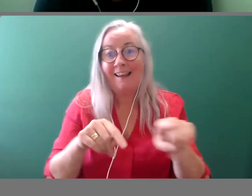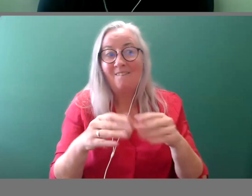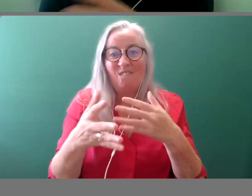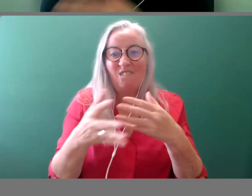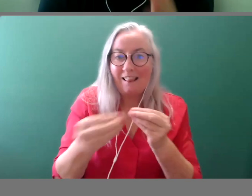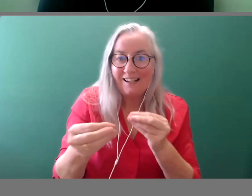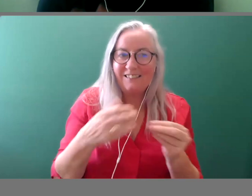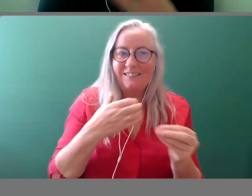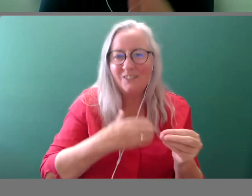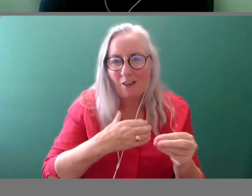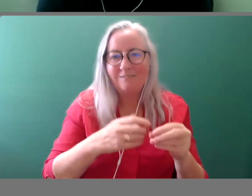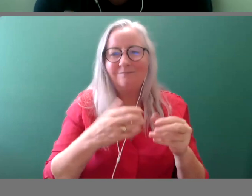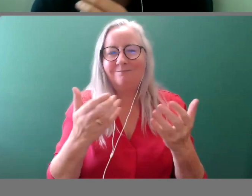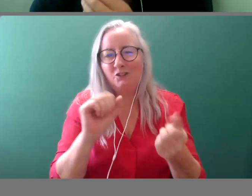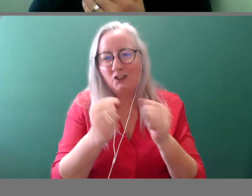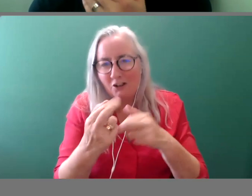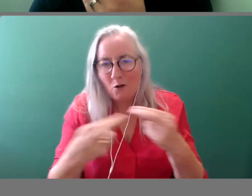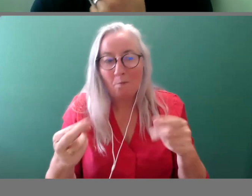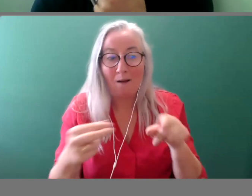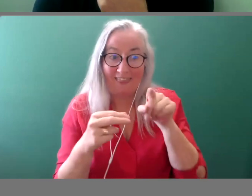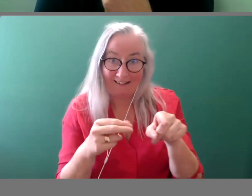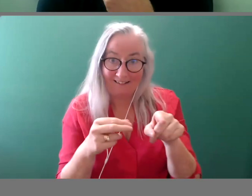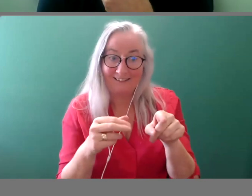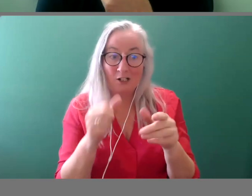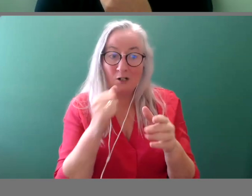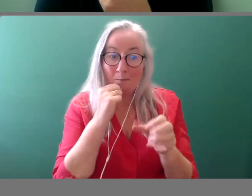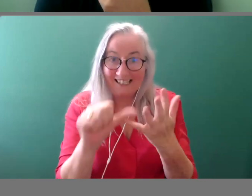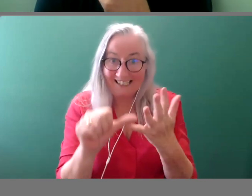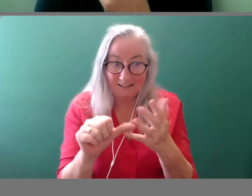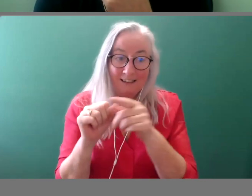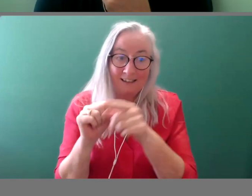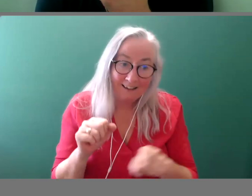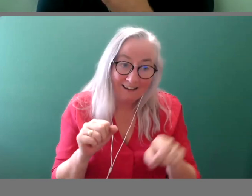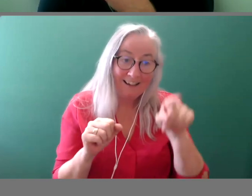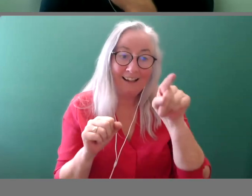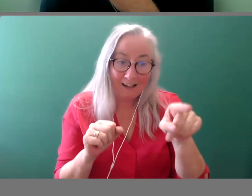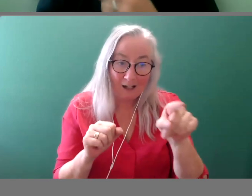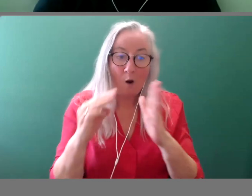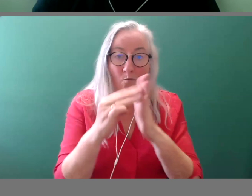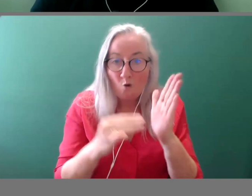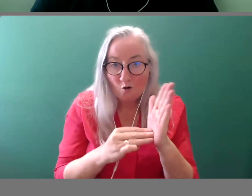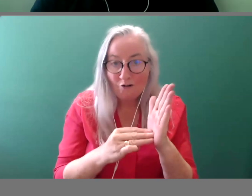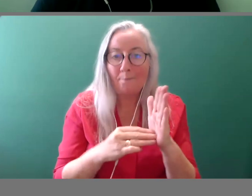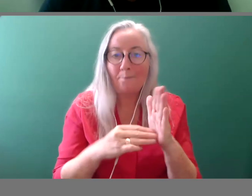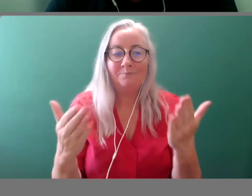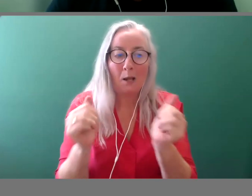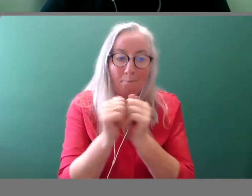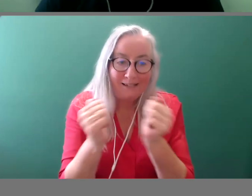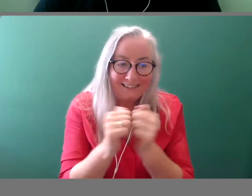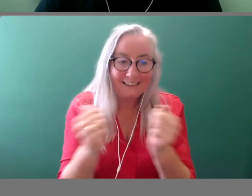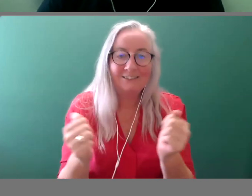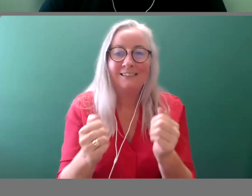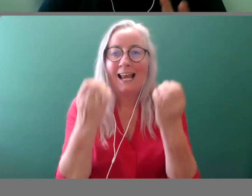as mentioned, toilets and changing facilities, there is the programmes and meetings and events